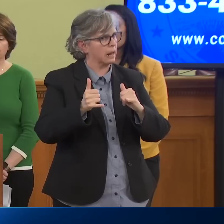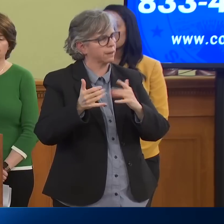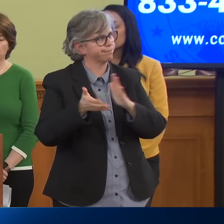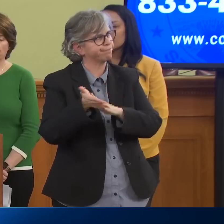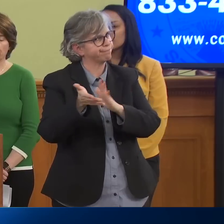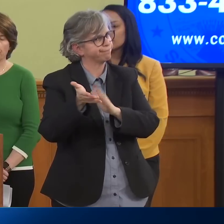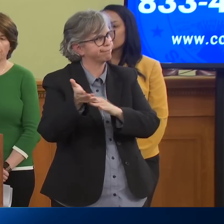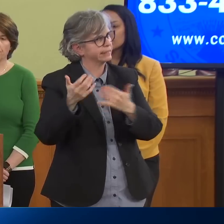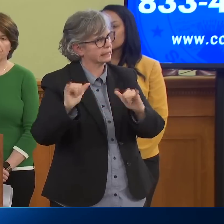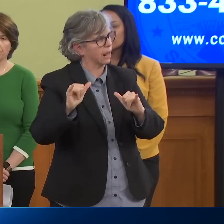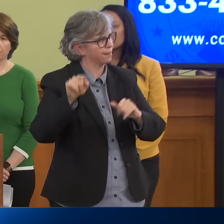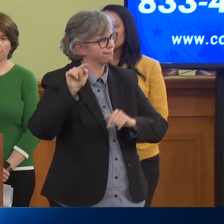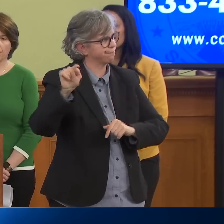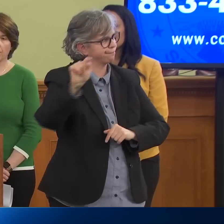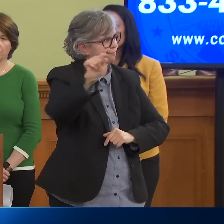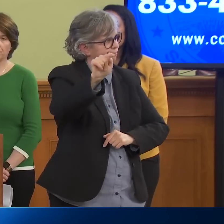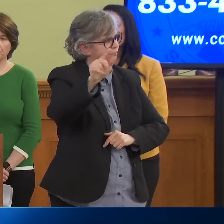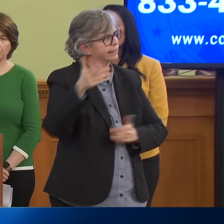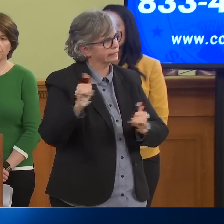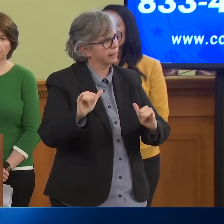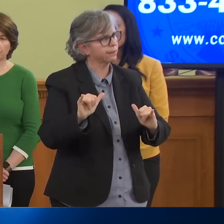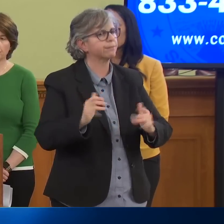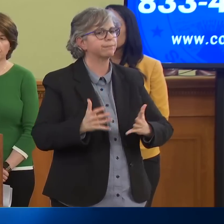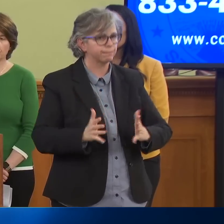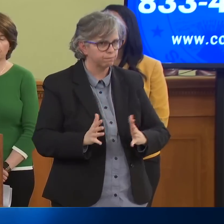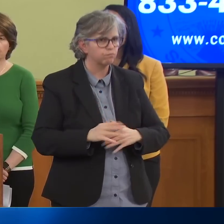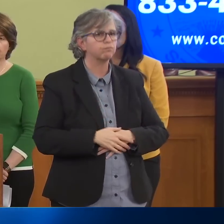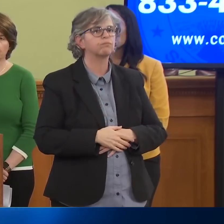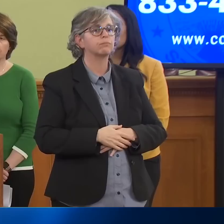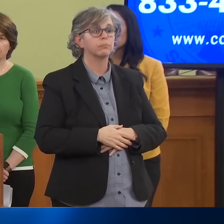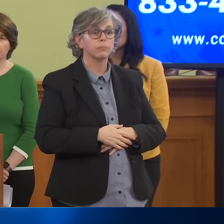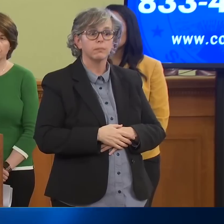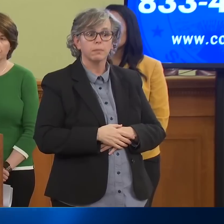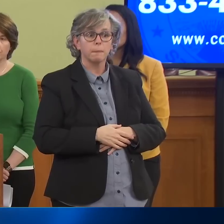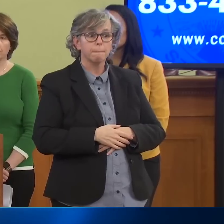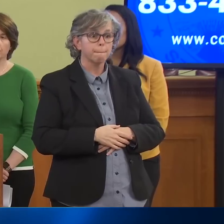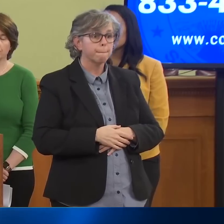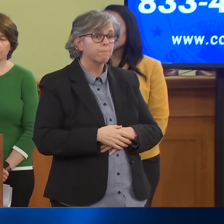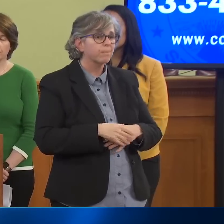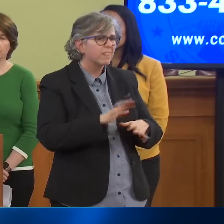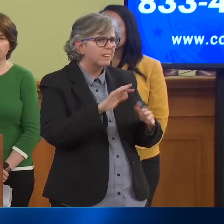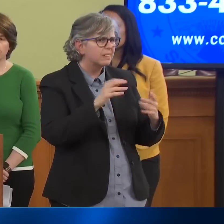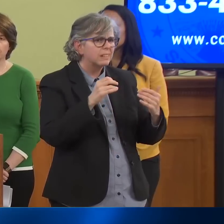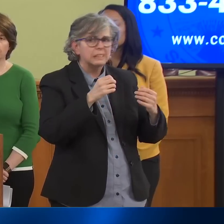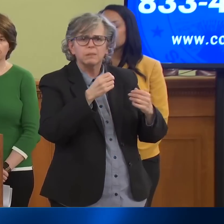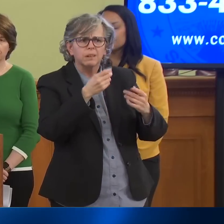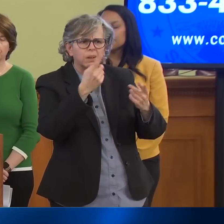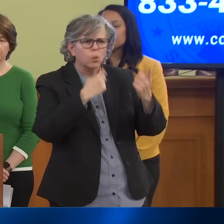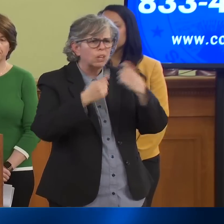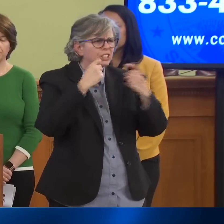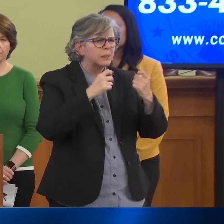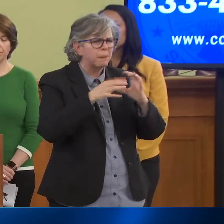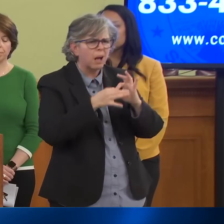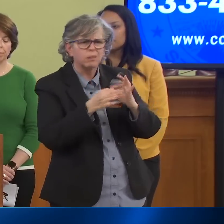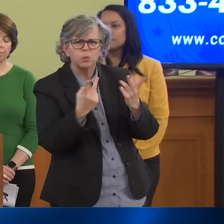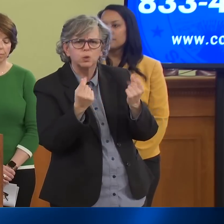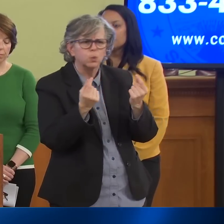THE CASINOS ARE CLOSED, BUT THE HORSES IN SEVERAL CASINOS ARE RUNNING. SO THAT CONTINUES.